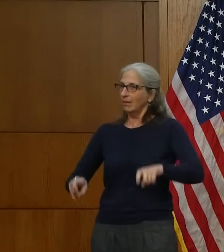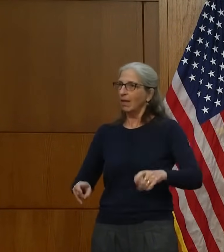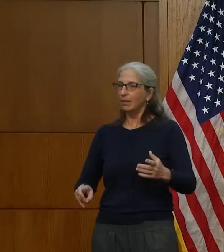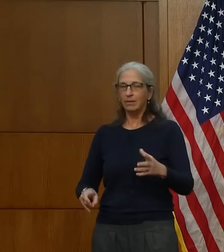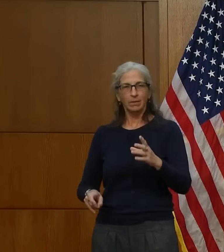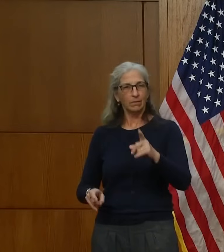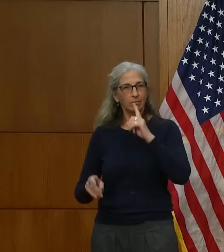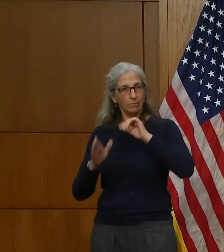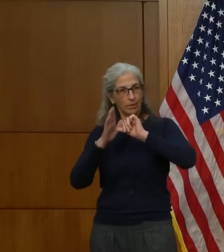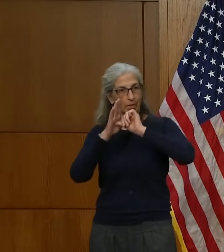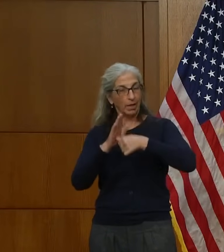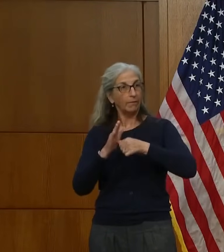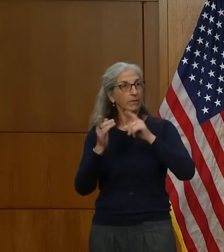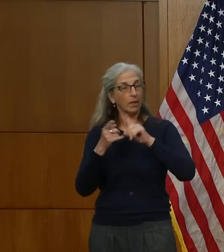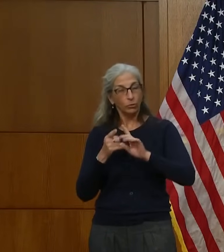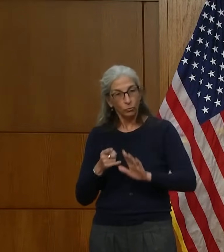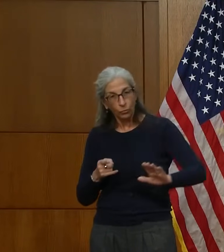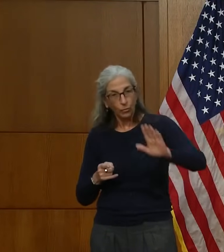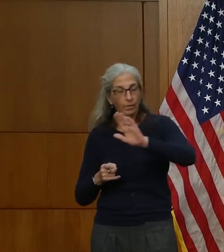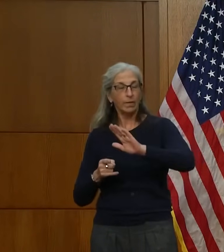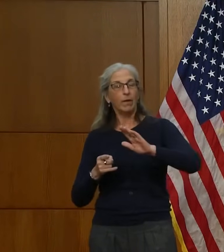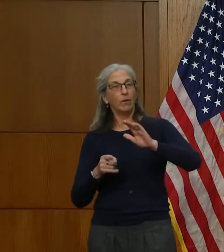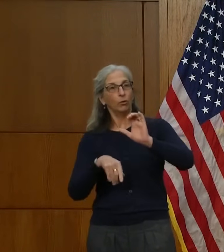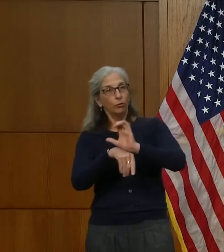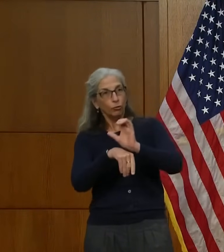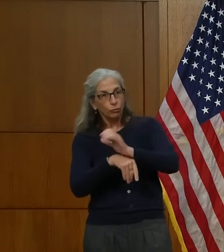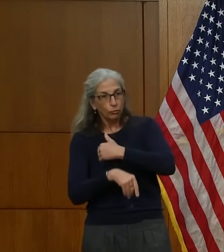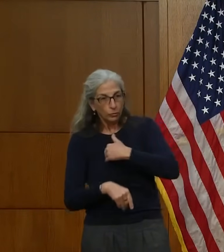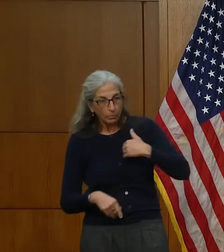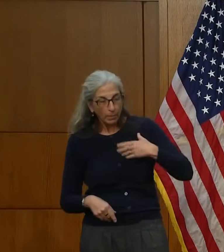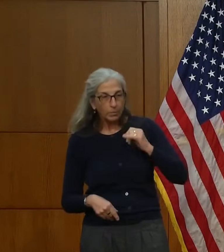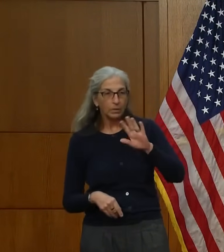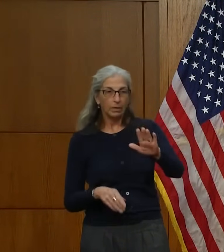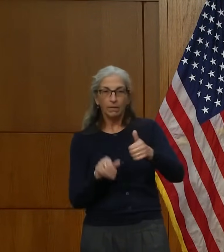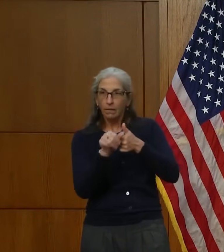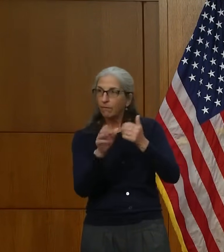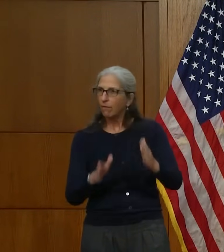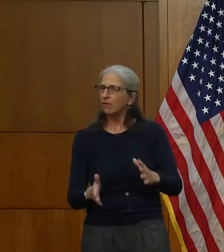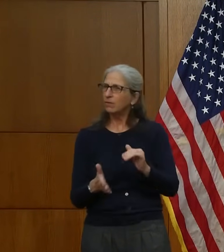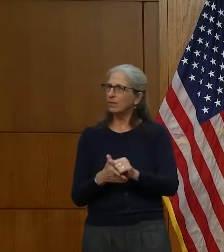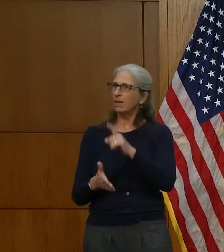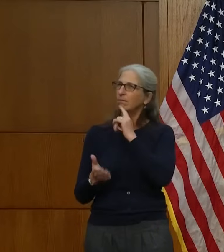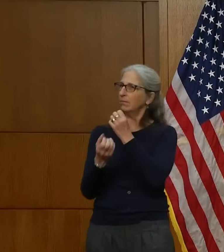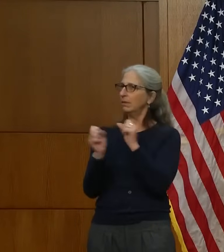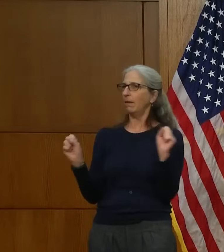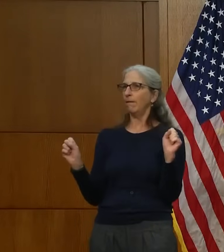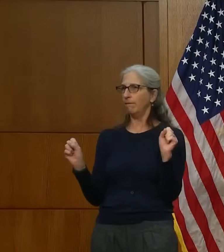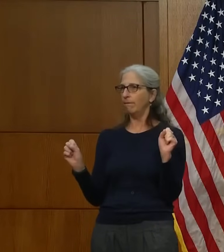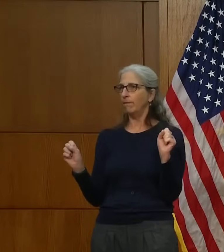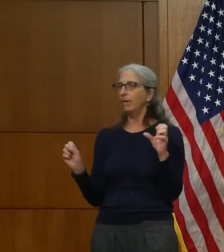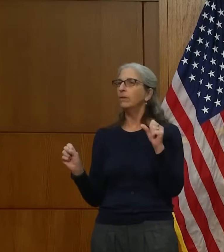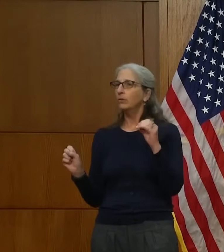DIT SHOWED THEM BEING TESTED ON AND REALLY, I THINK, JUST